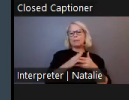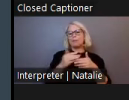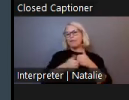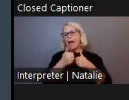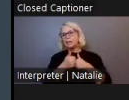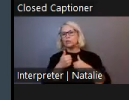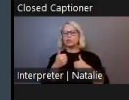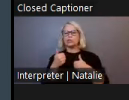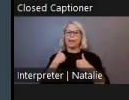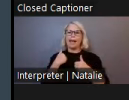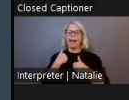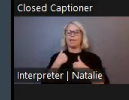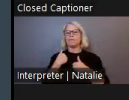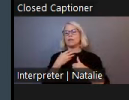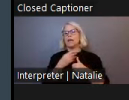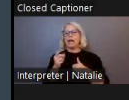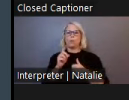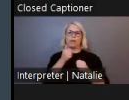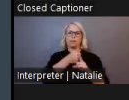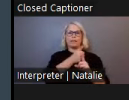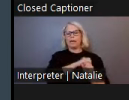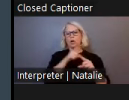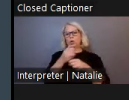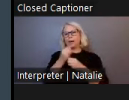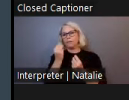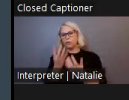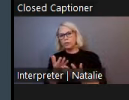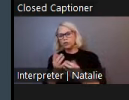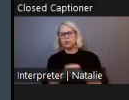in the county and where they can go for information.